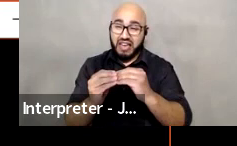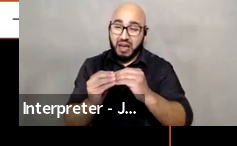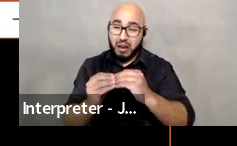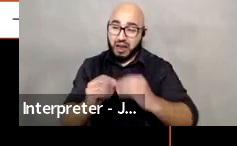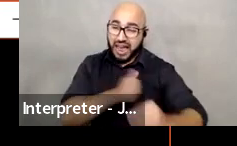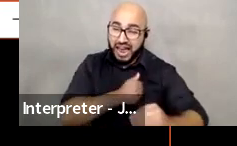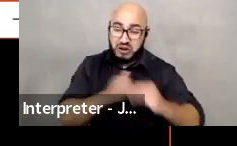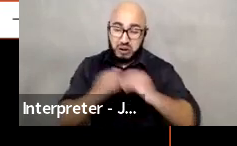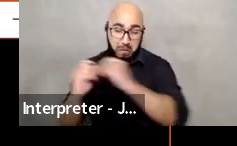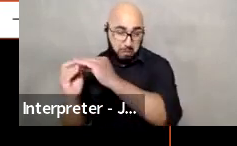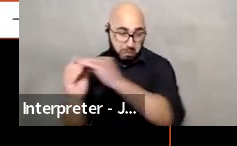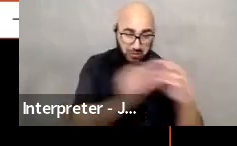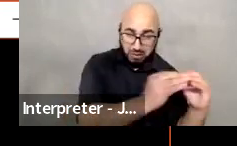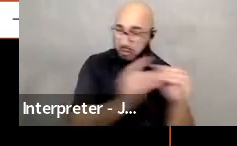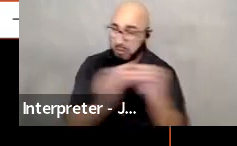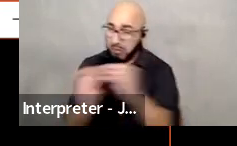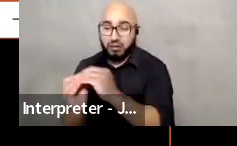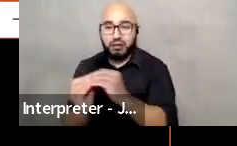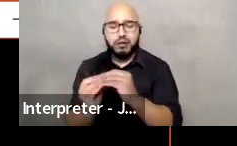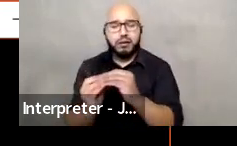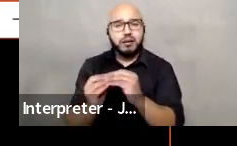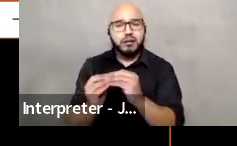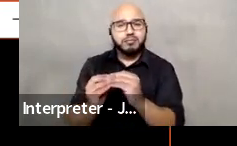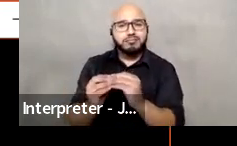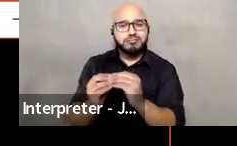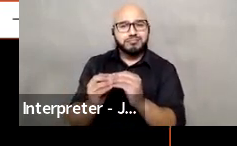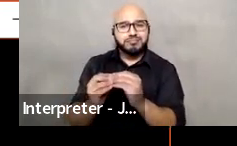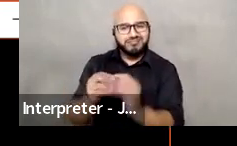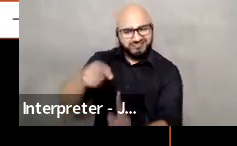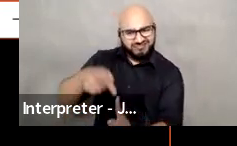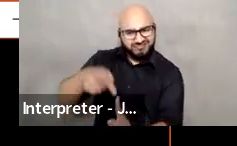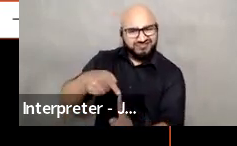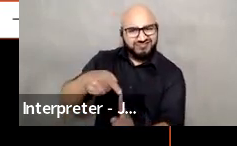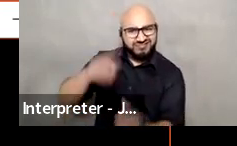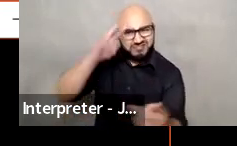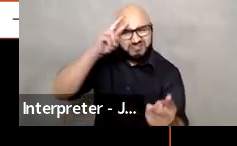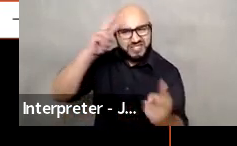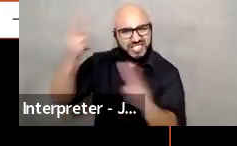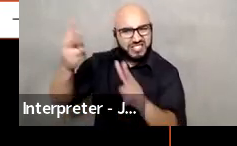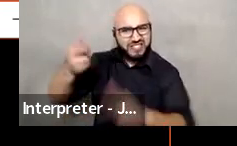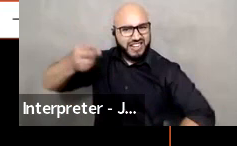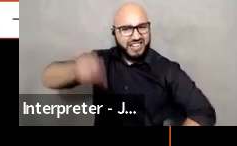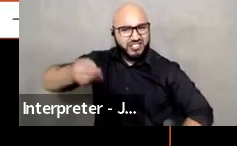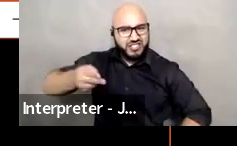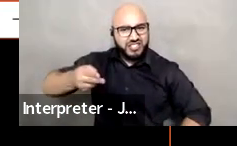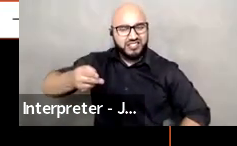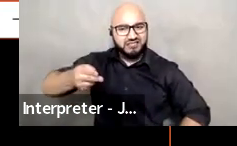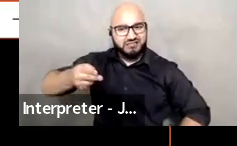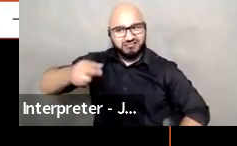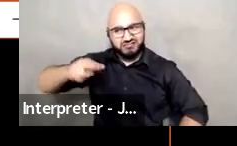misunderstanding of what history is, or perhaps. two different versions. Of what history. Is.